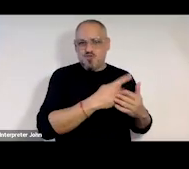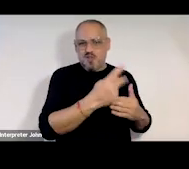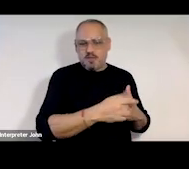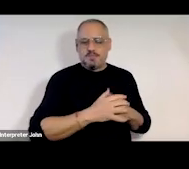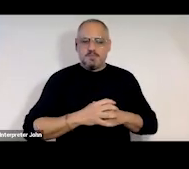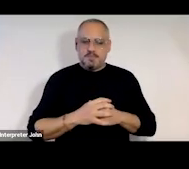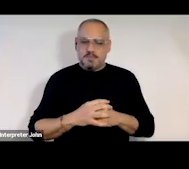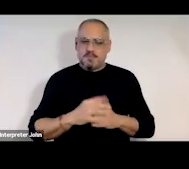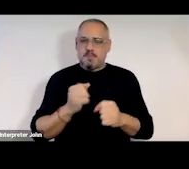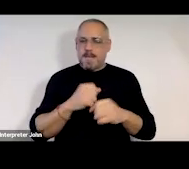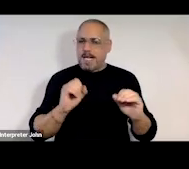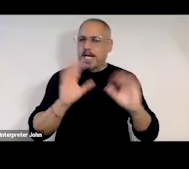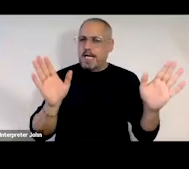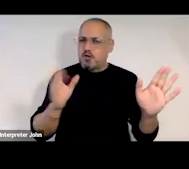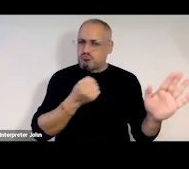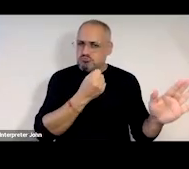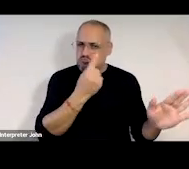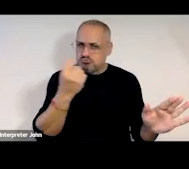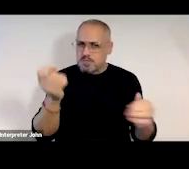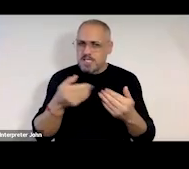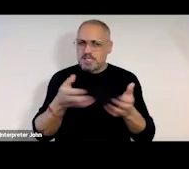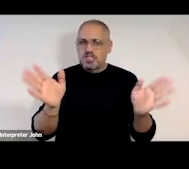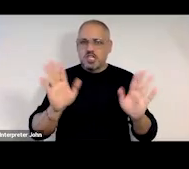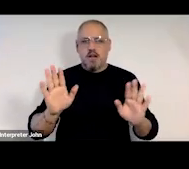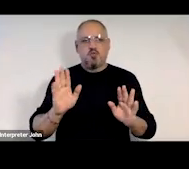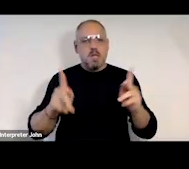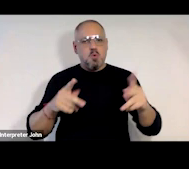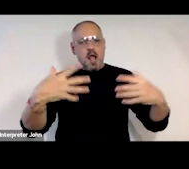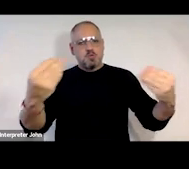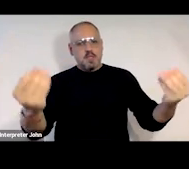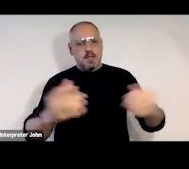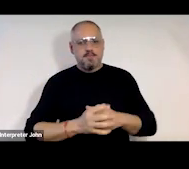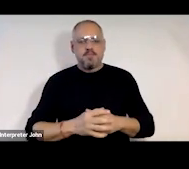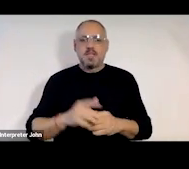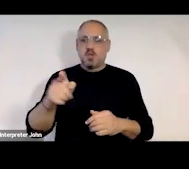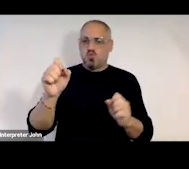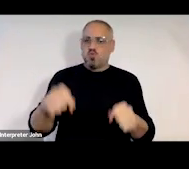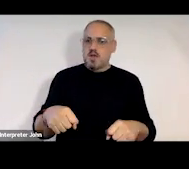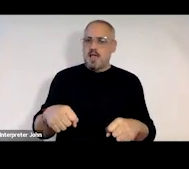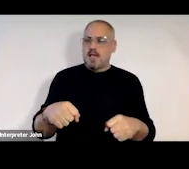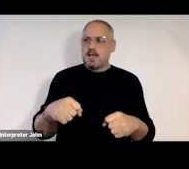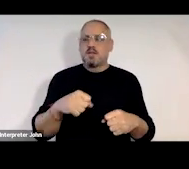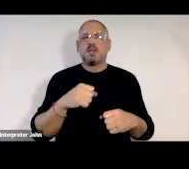So make that clear and understood to the general public so that you can alleviate any confusion